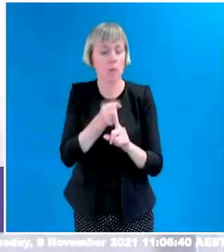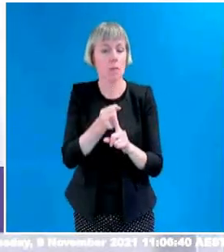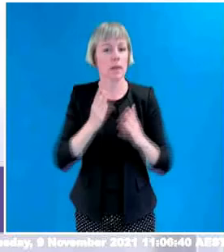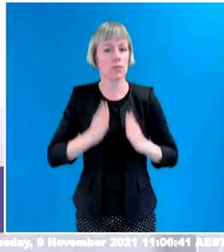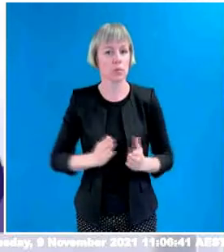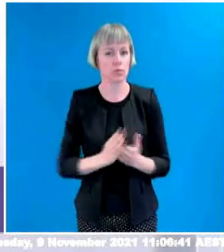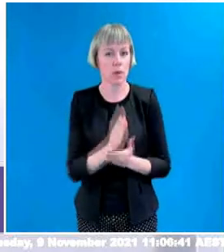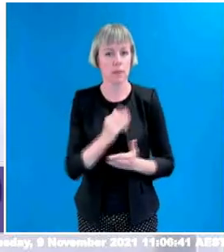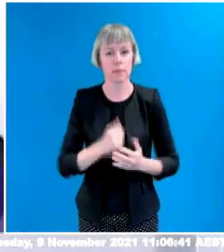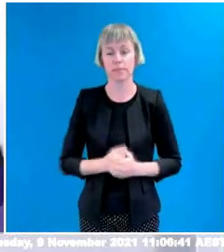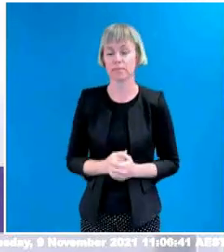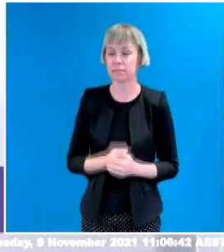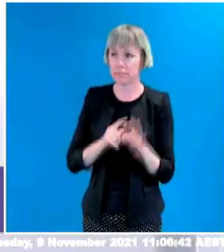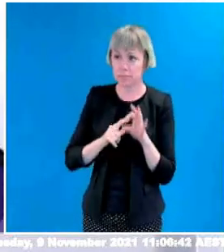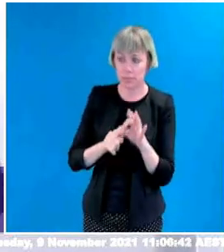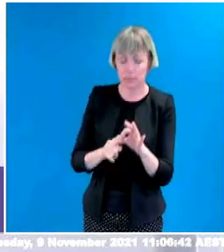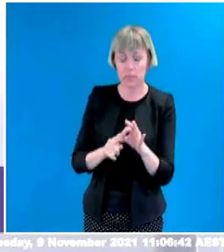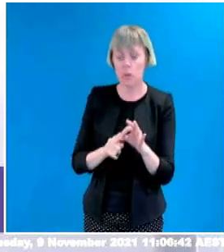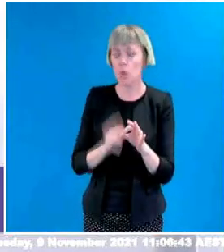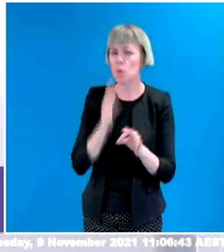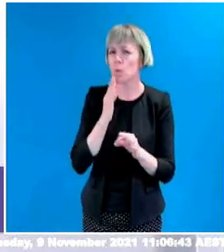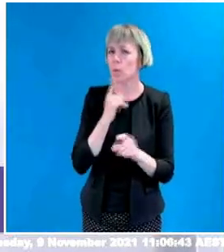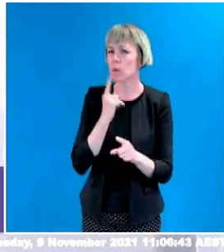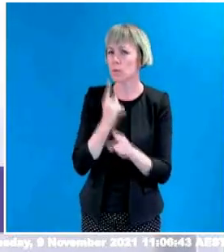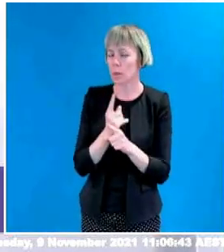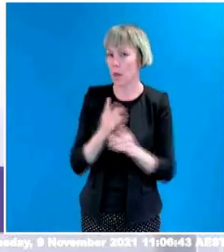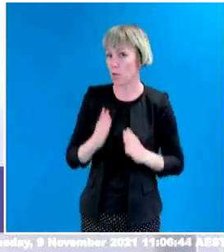international human rights treaties framework.